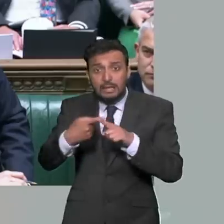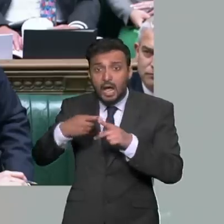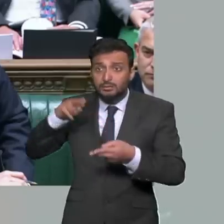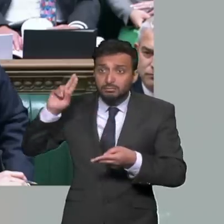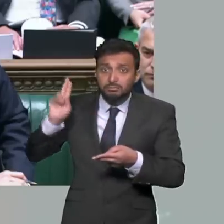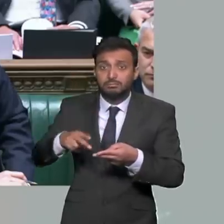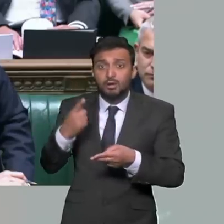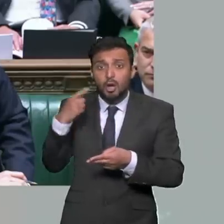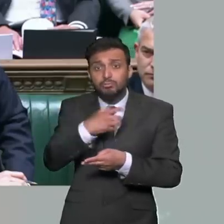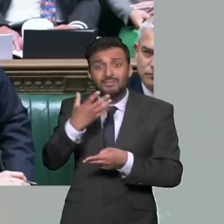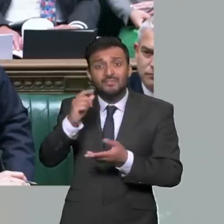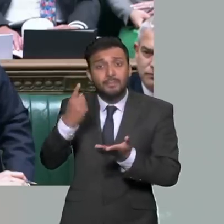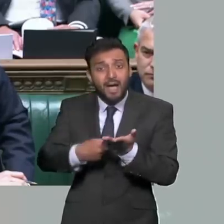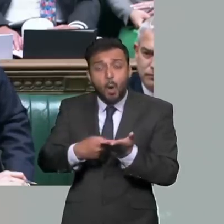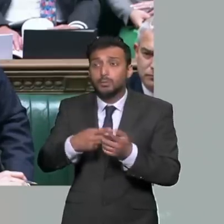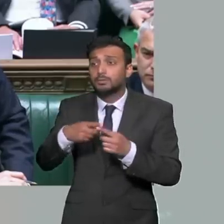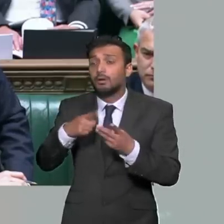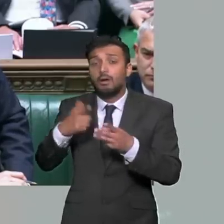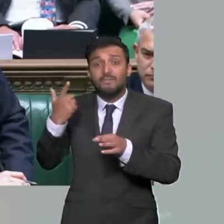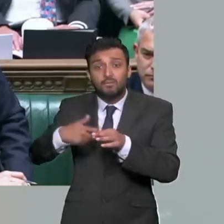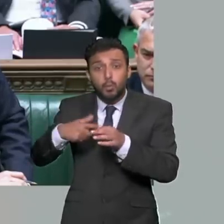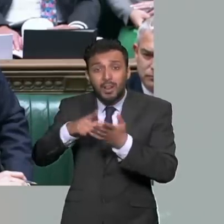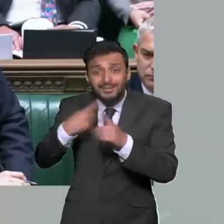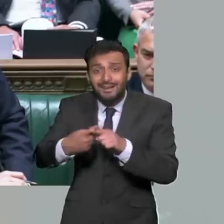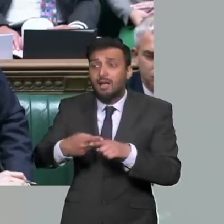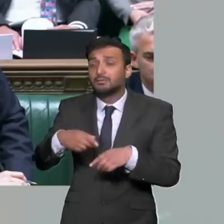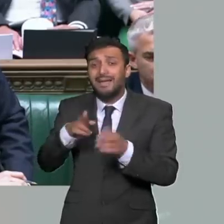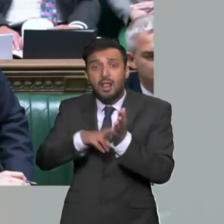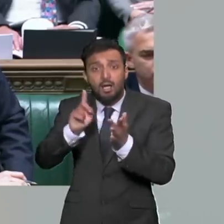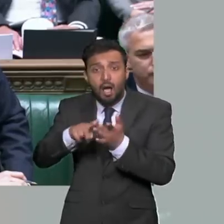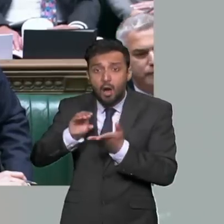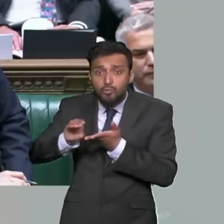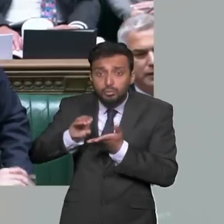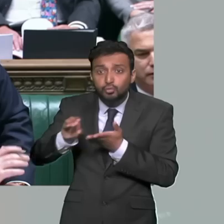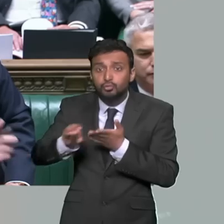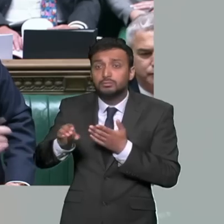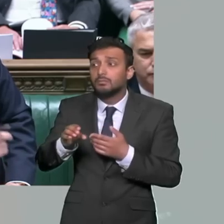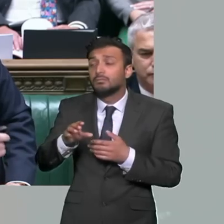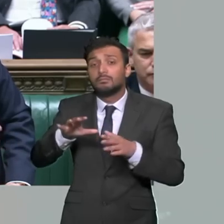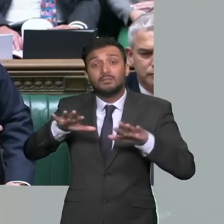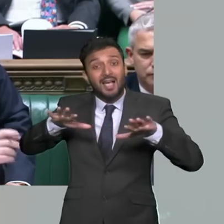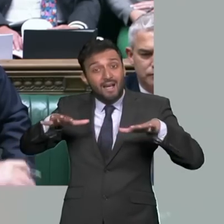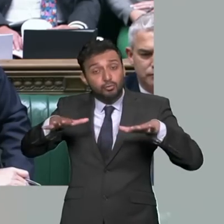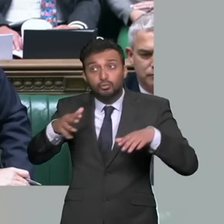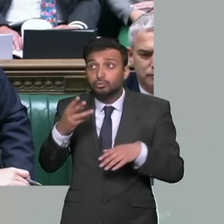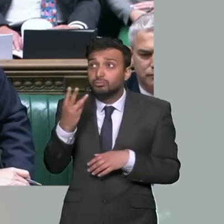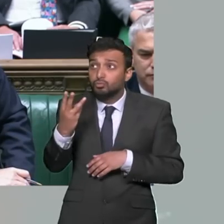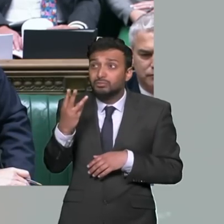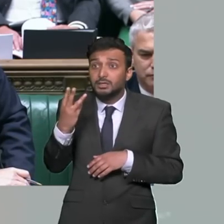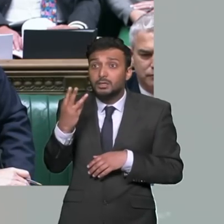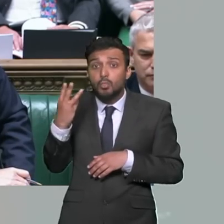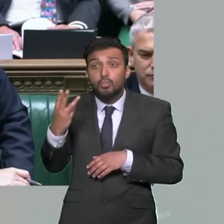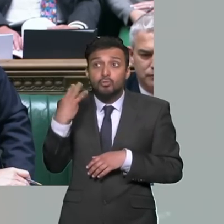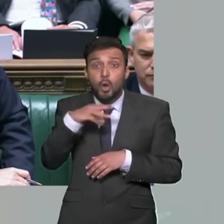cutting fuel duty, and cutting national insurance contributions by an average of £330 for people